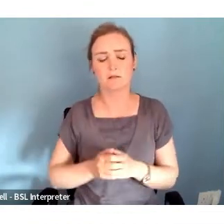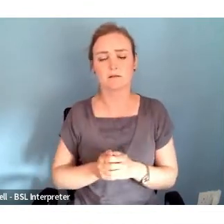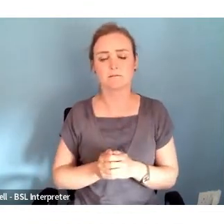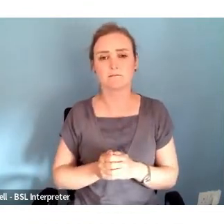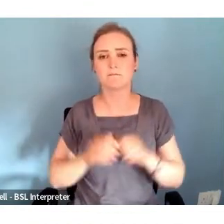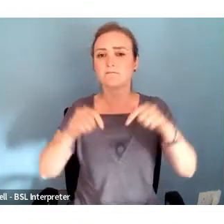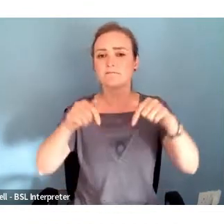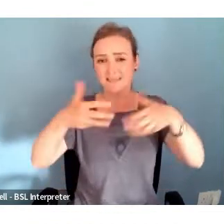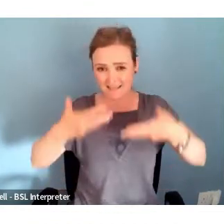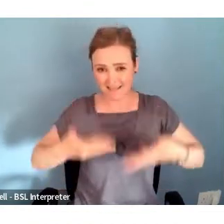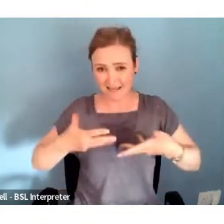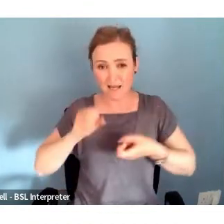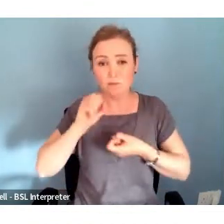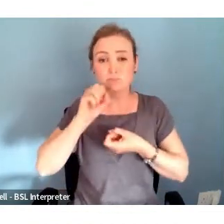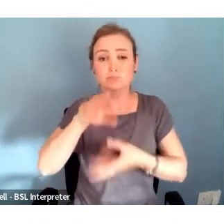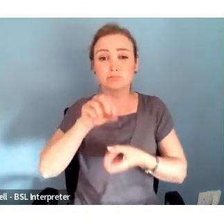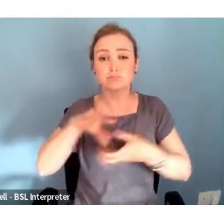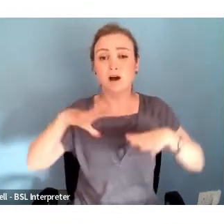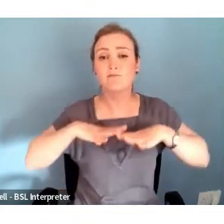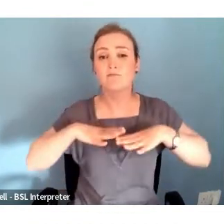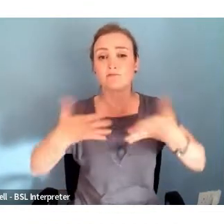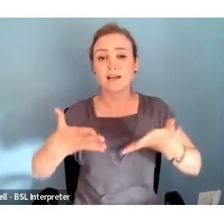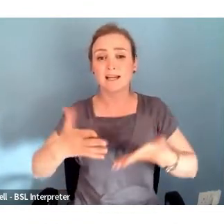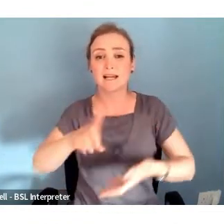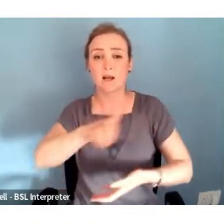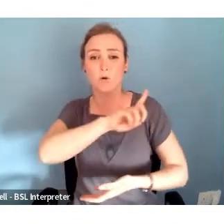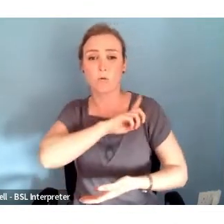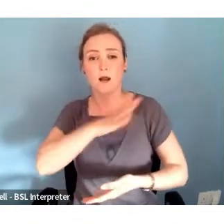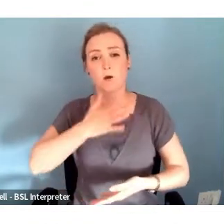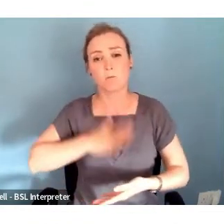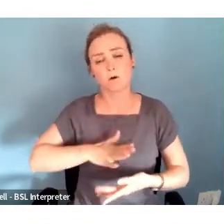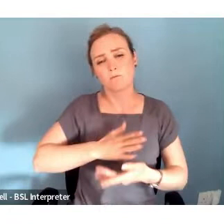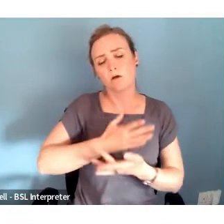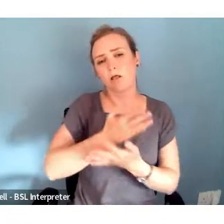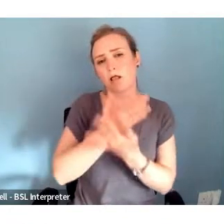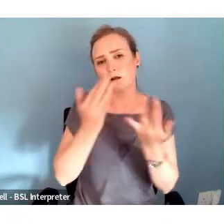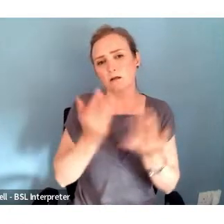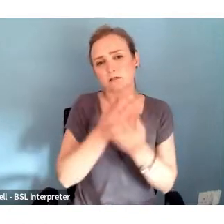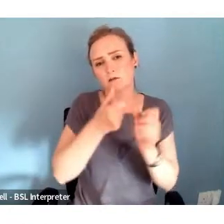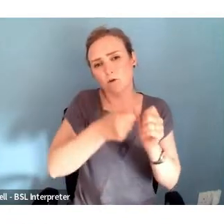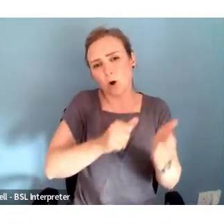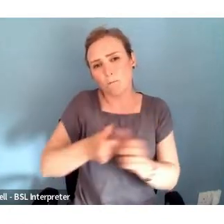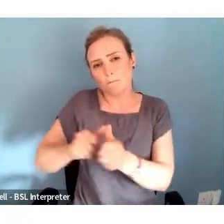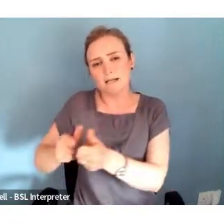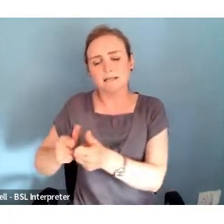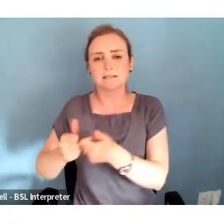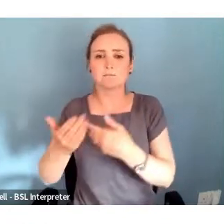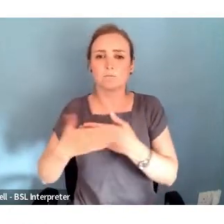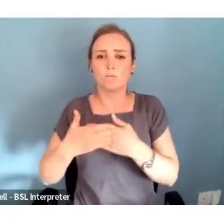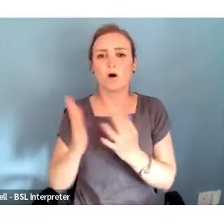to be as inclusive and accessible as possible. As ever, we have a BSL interpreter with